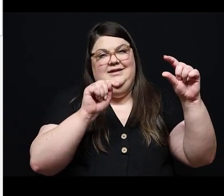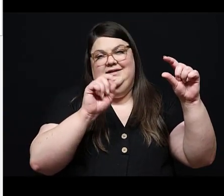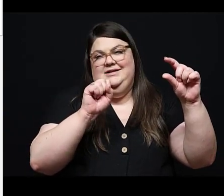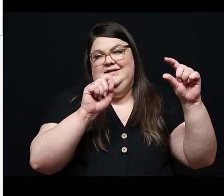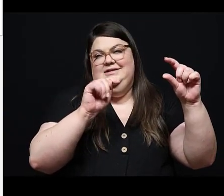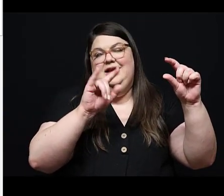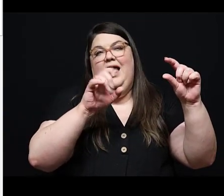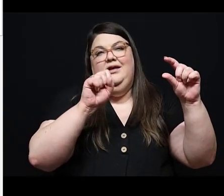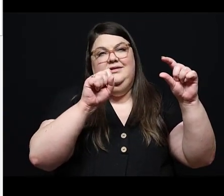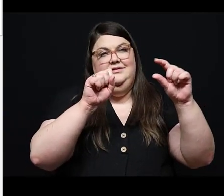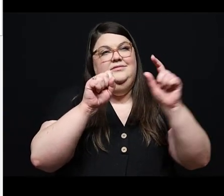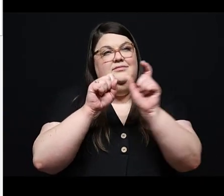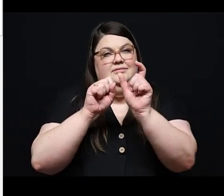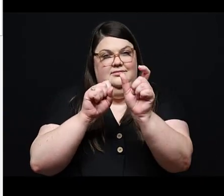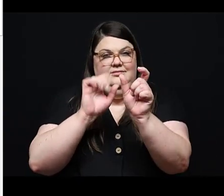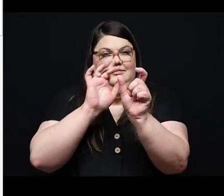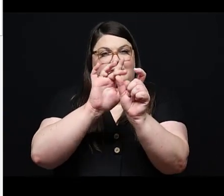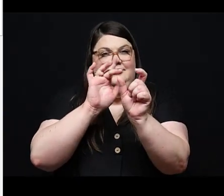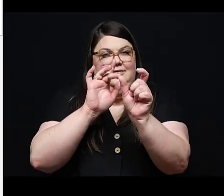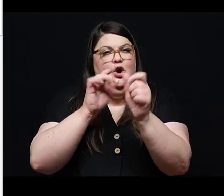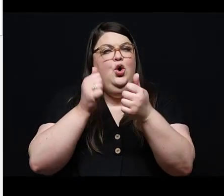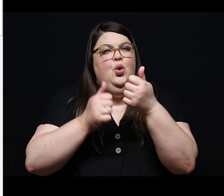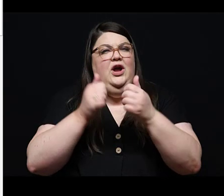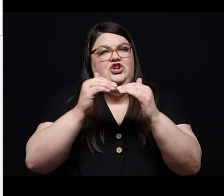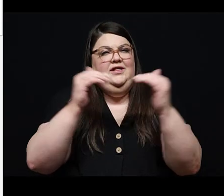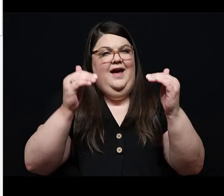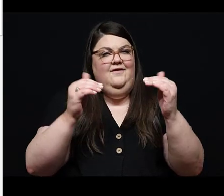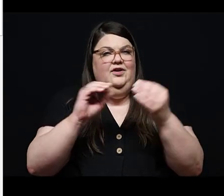Select the heading level you wish to assign to the selected text.